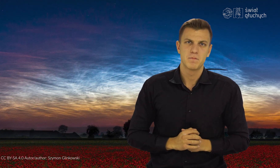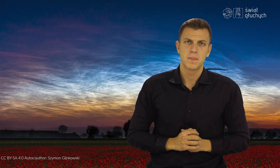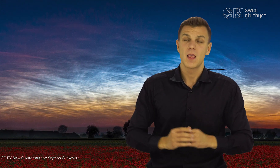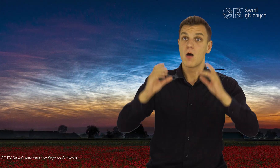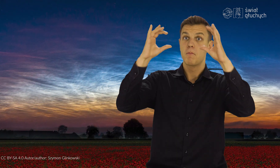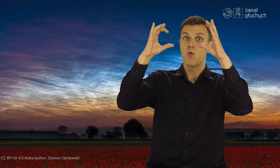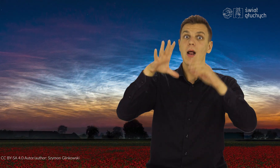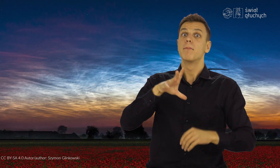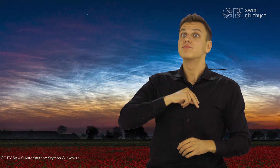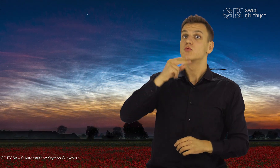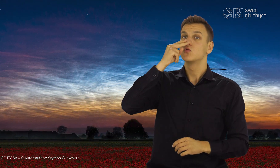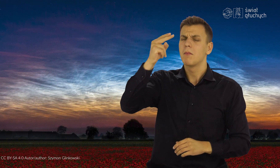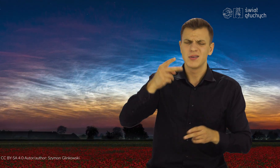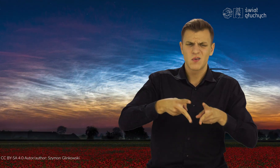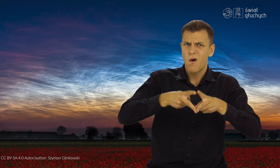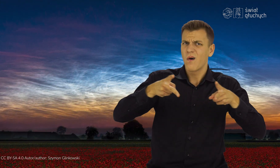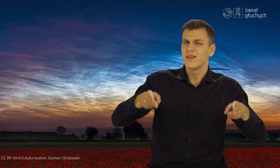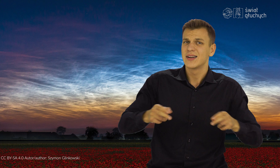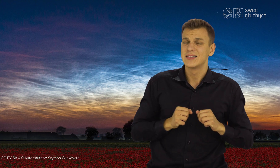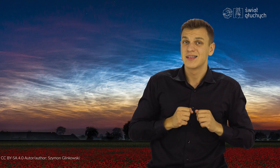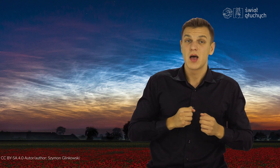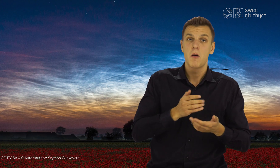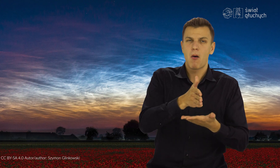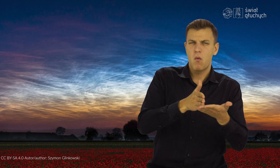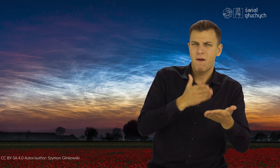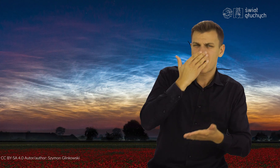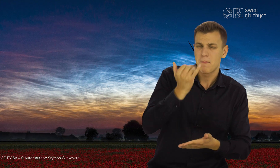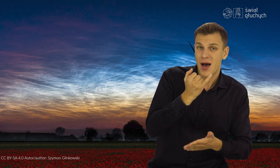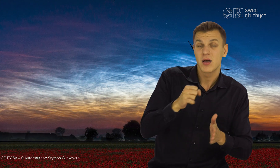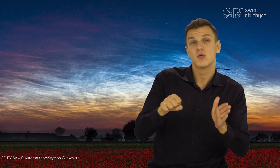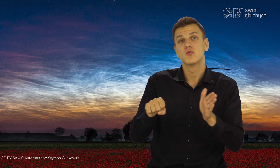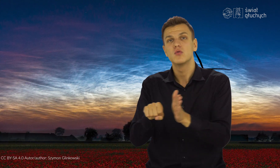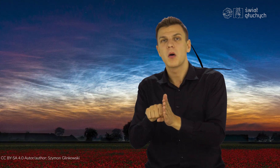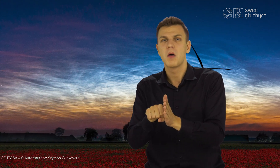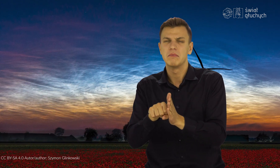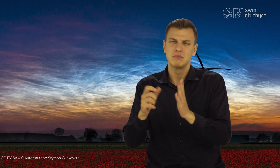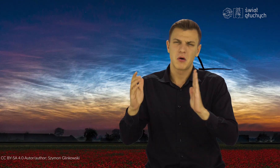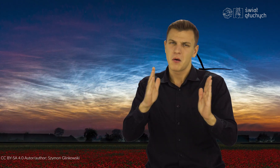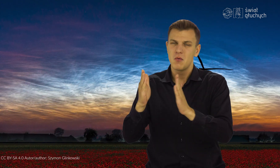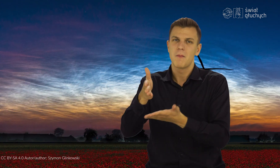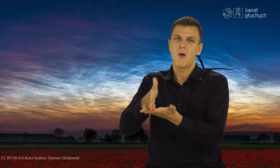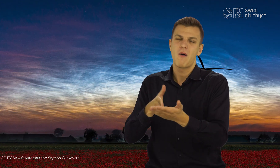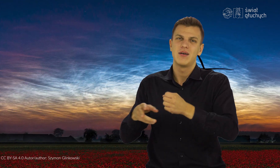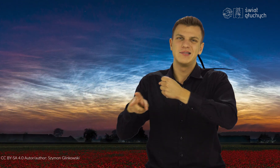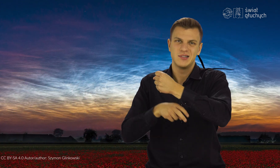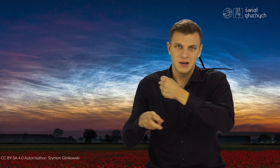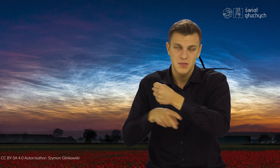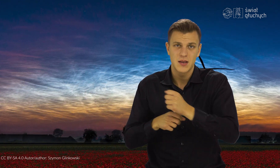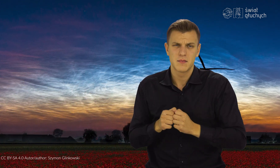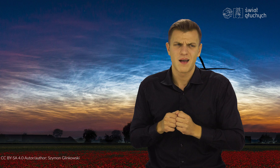They appear in the period from about mid-May to about mid-August.